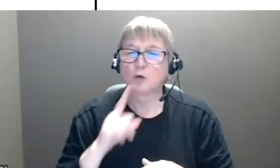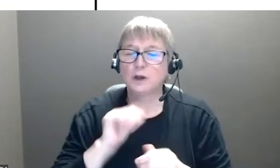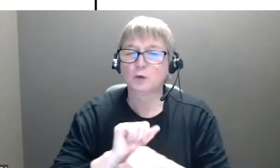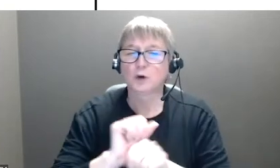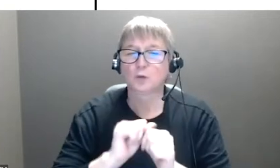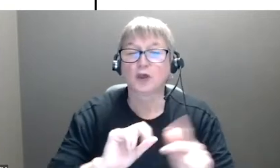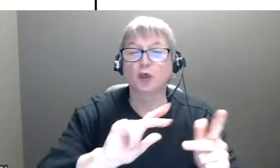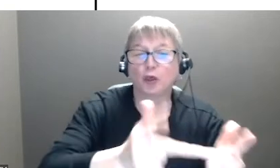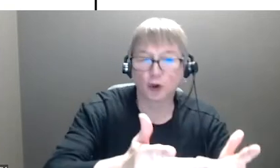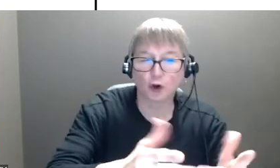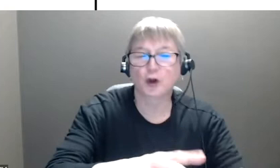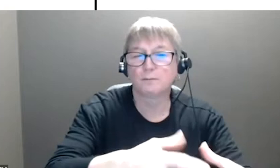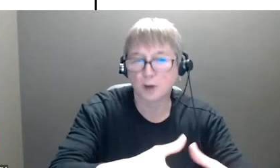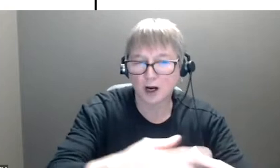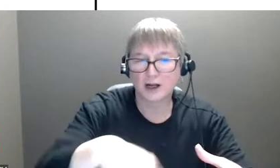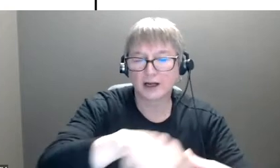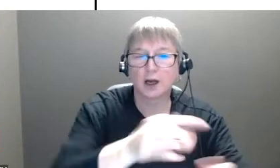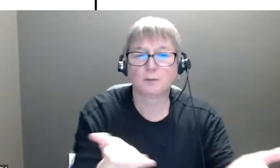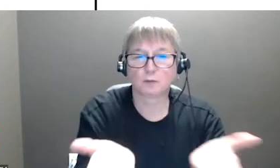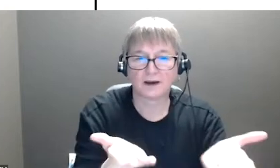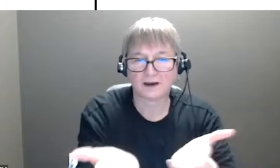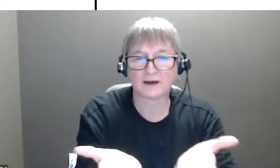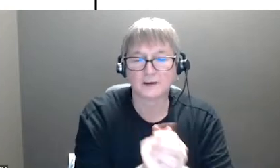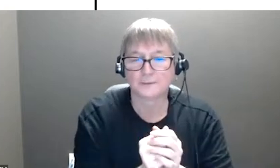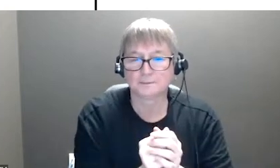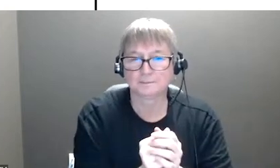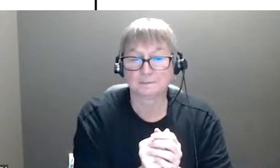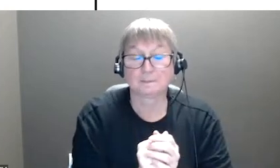Persons with disabilities are those who self-identify as having a permanent